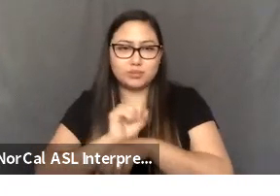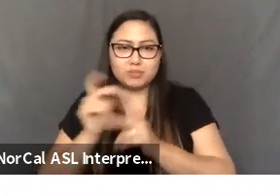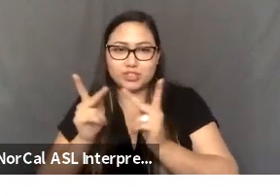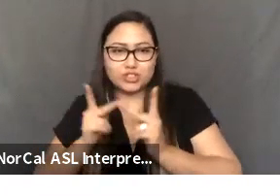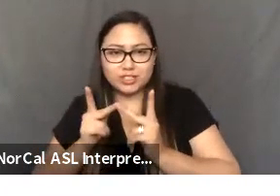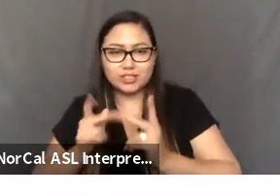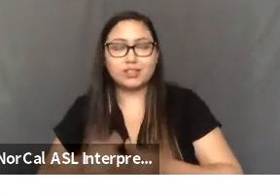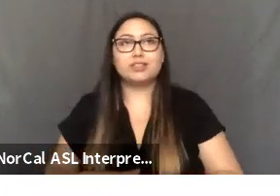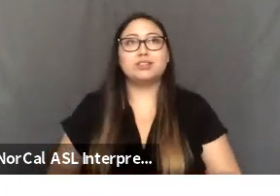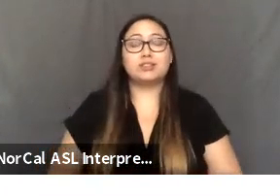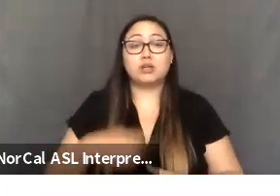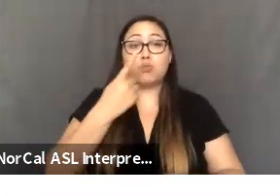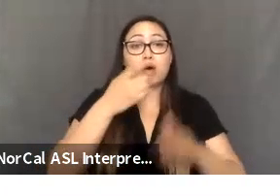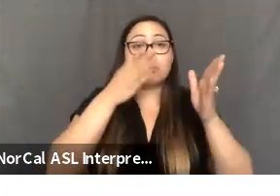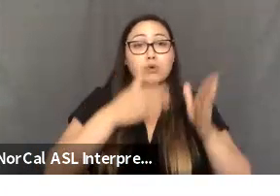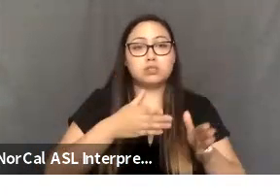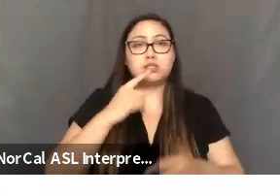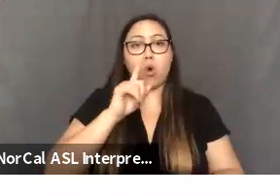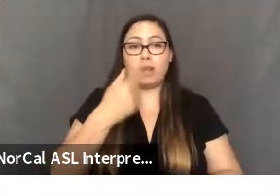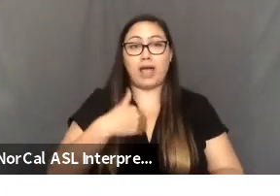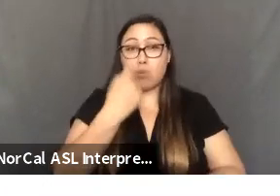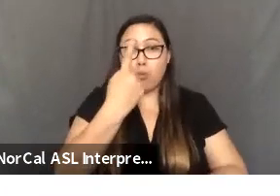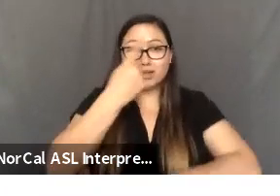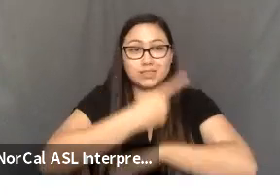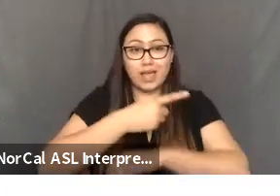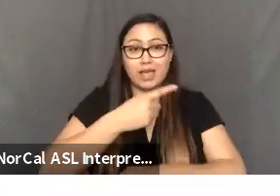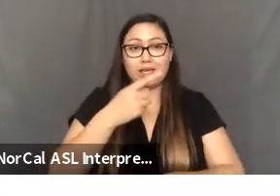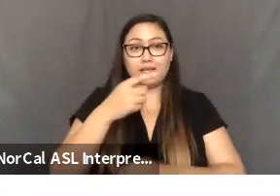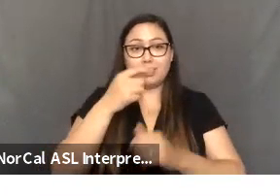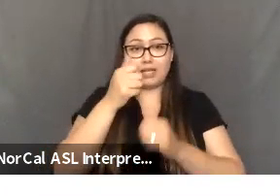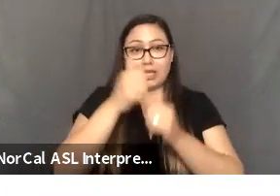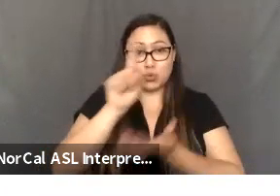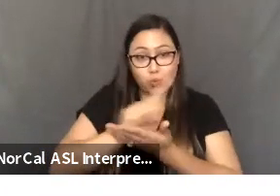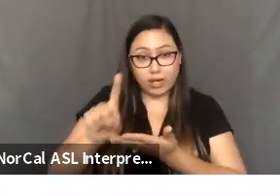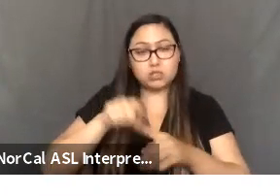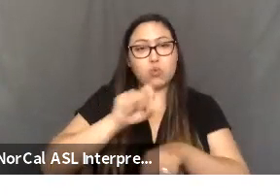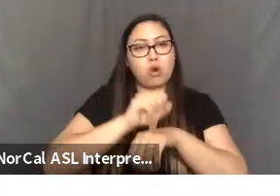participant reported that she only had one day a week to work on disability initiatives. Again,